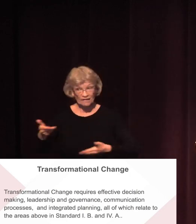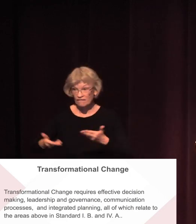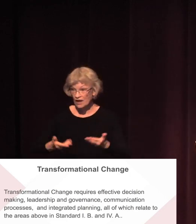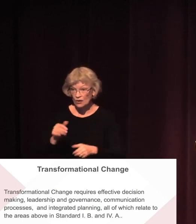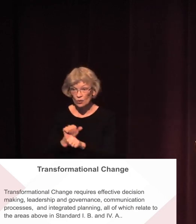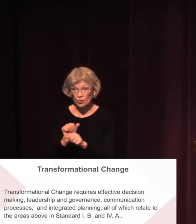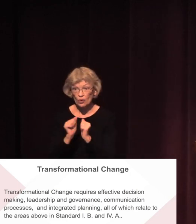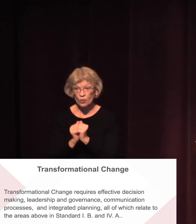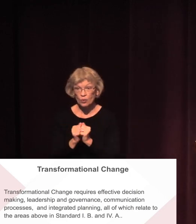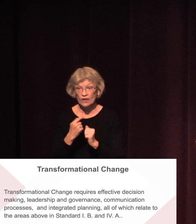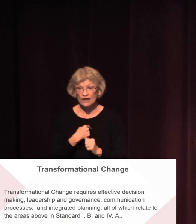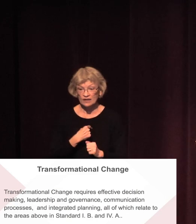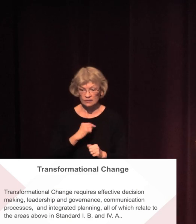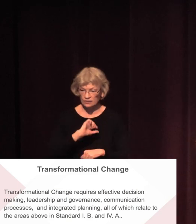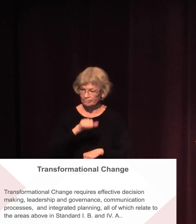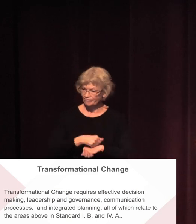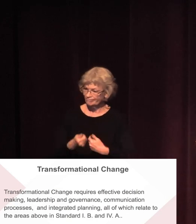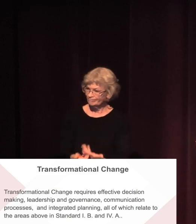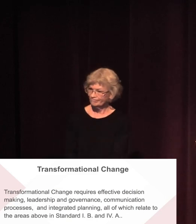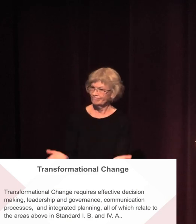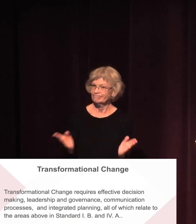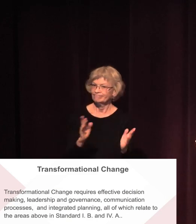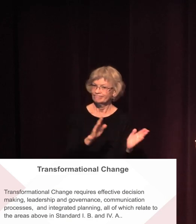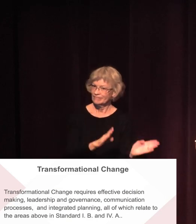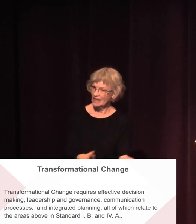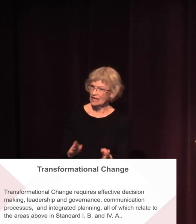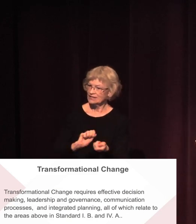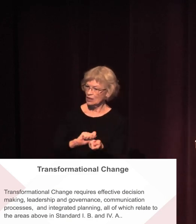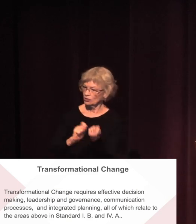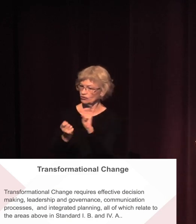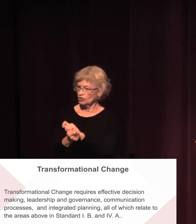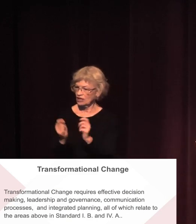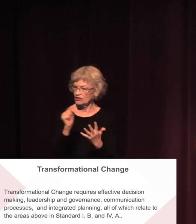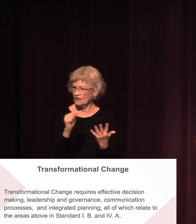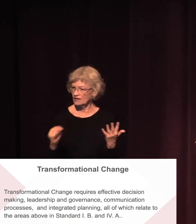As we work together over the course of this spring, we will be inviting you to work with us as we lay out plans to make